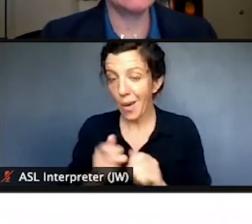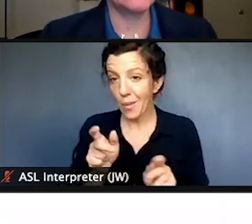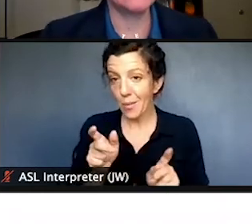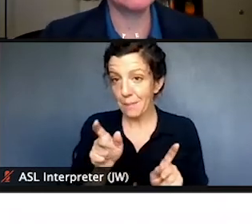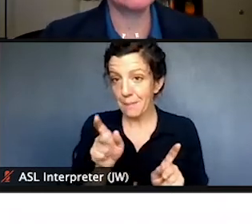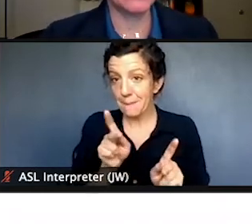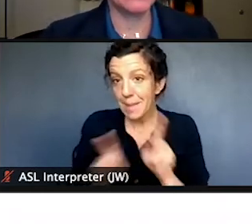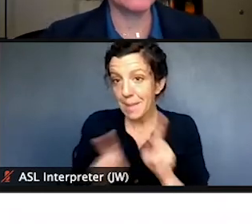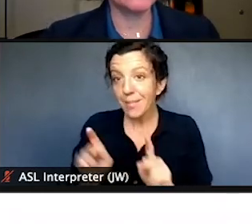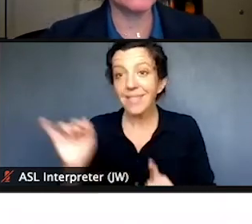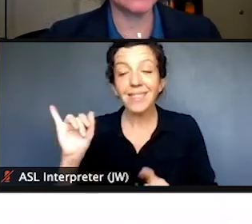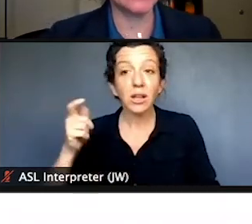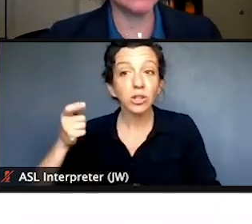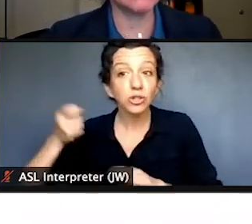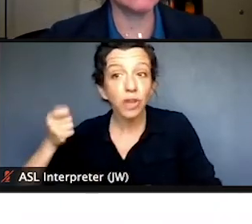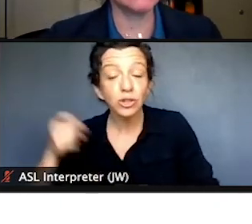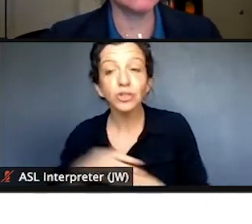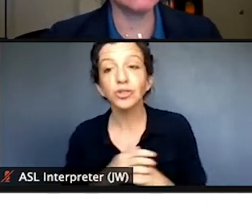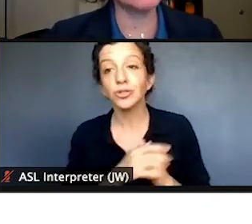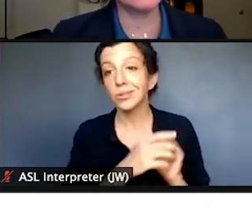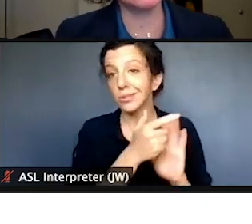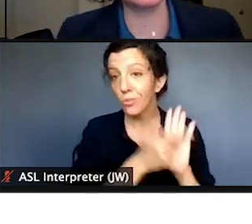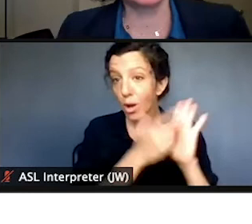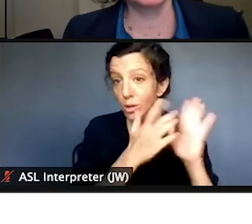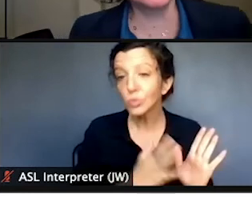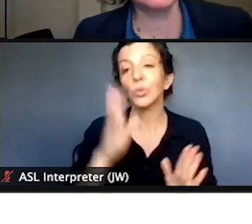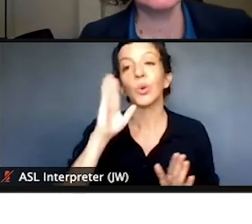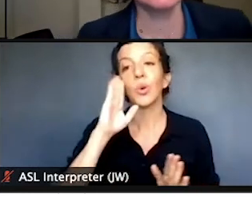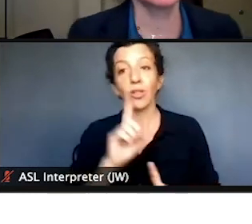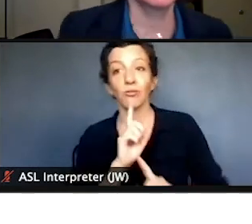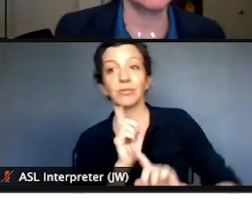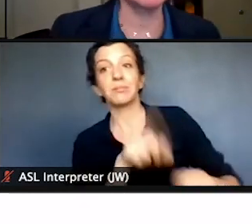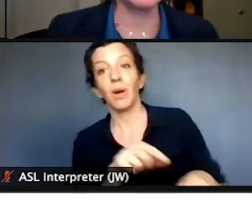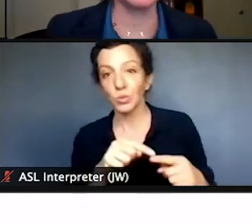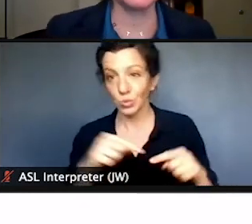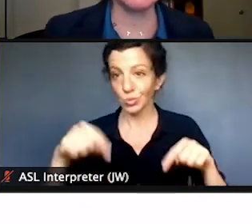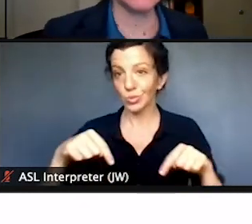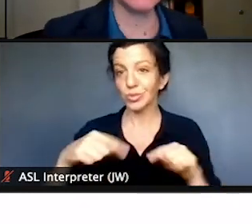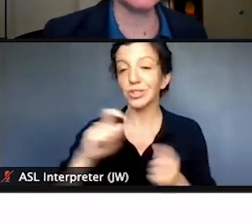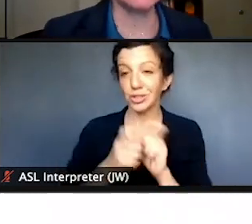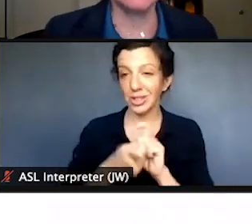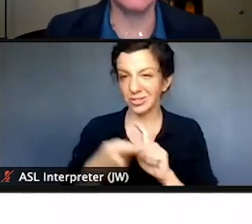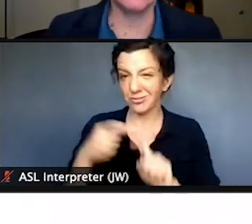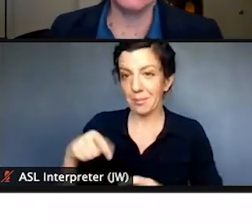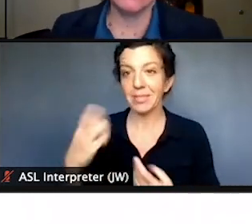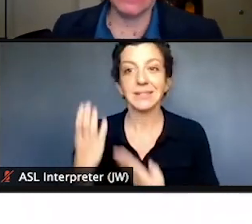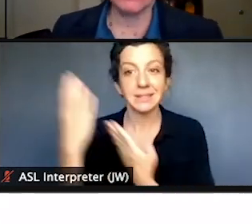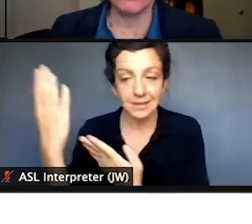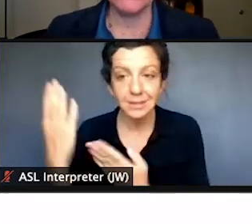We have the Chamber of Commerce and Representative Devin Nunez, Albertsons and Safeway, in support.